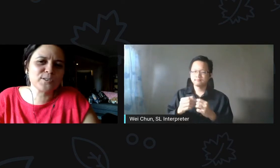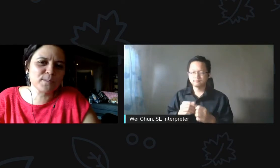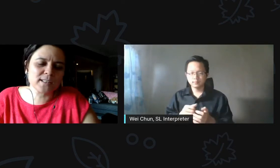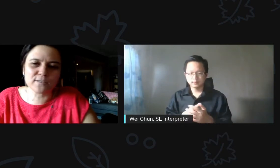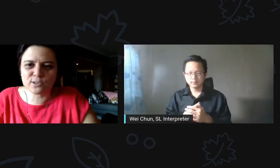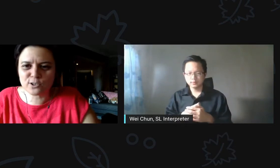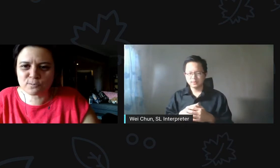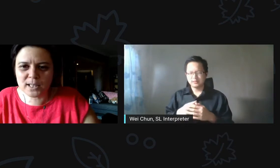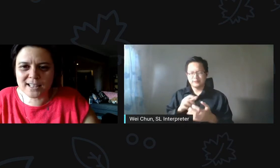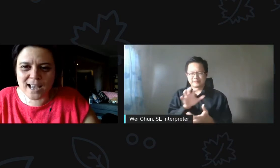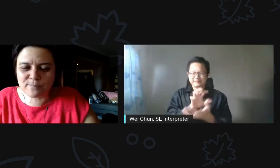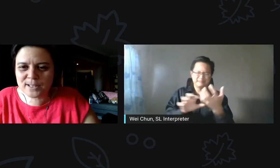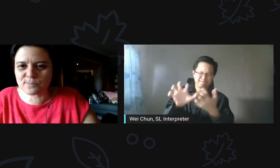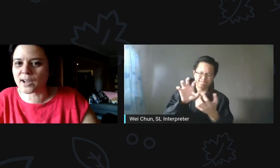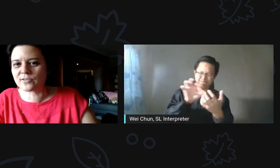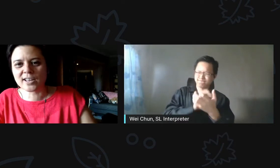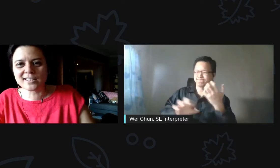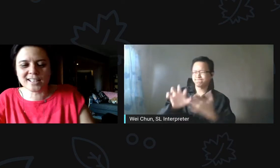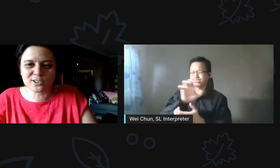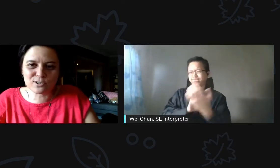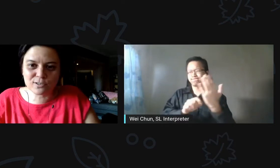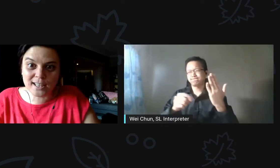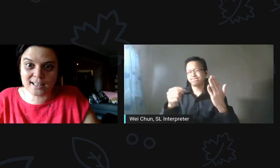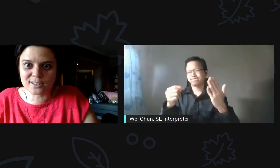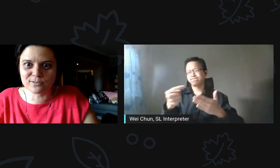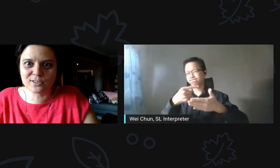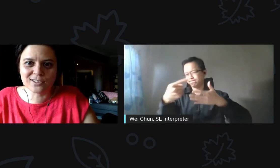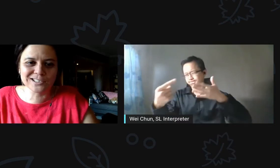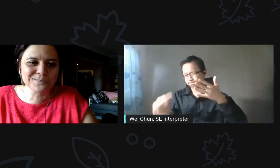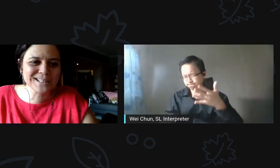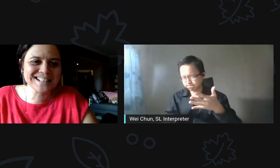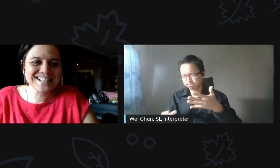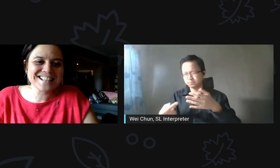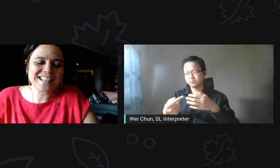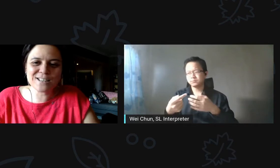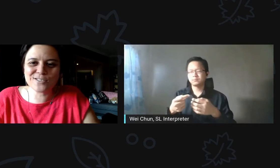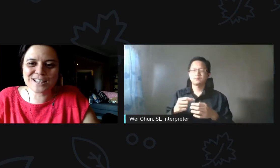performers but if you knew me and have been into my event, I do get confused a little bit even